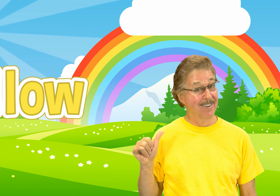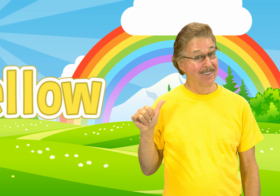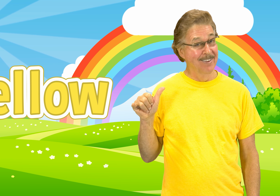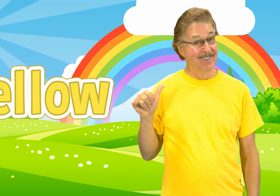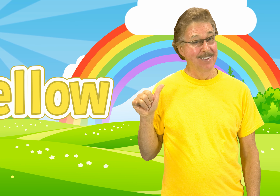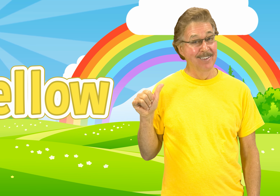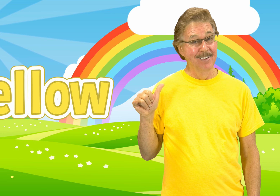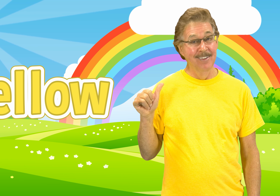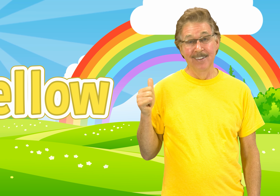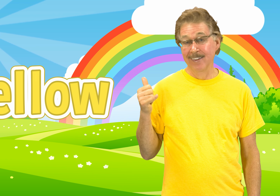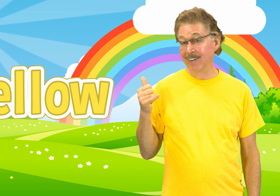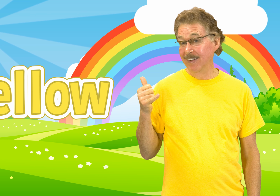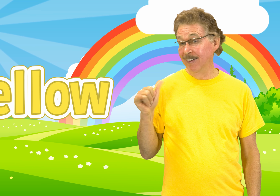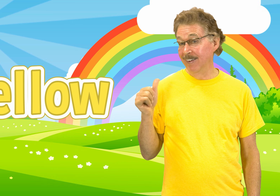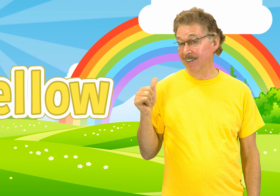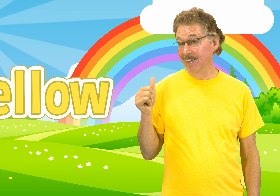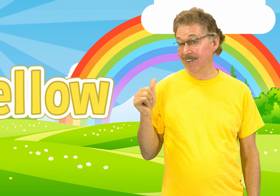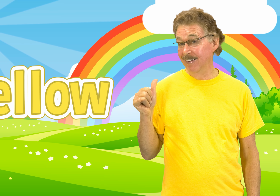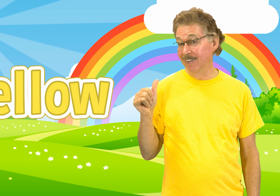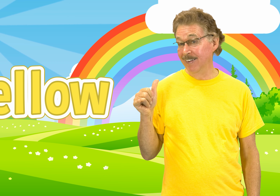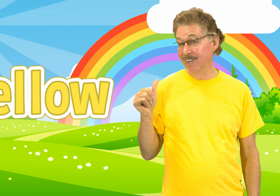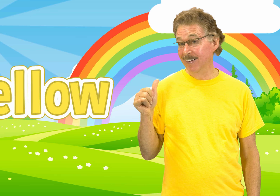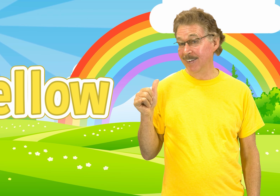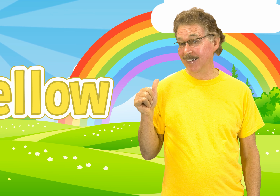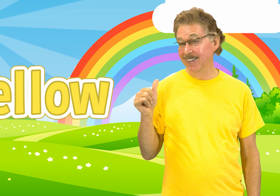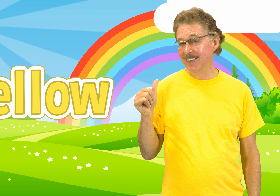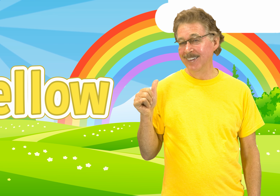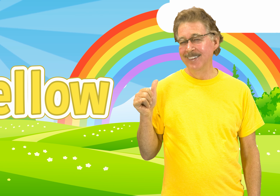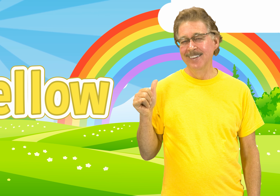My favorite color is yellow What's yours?